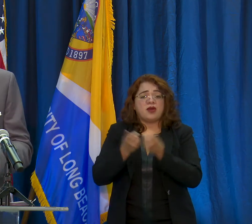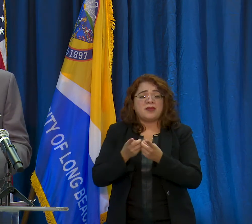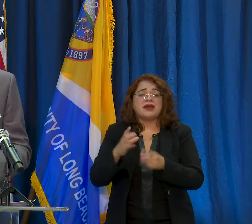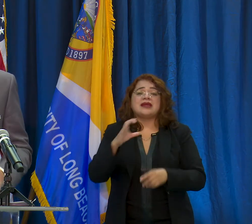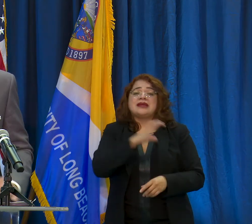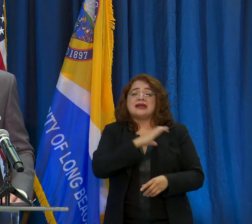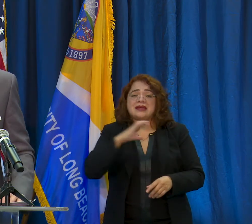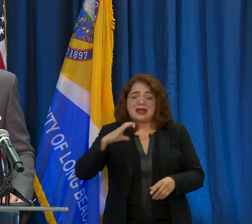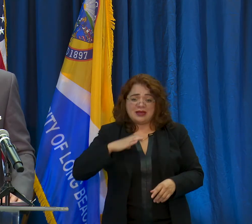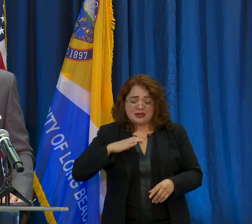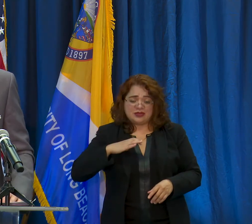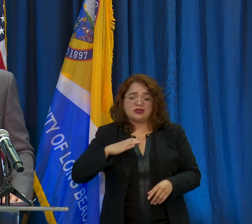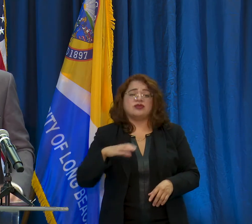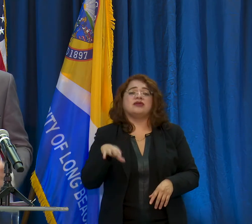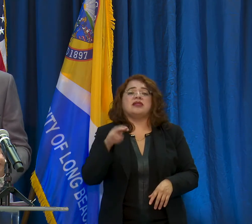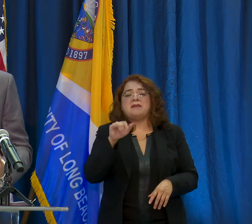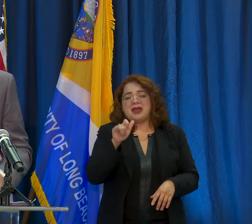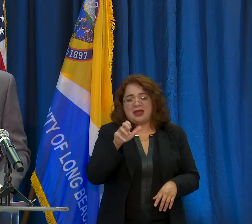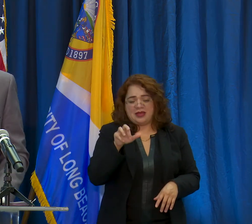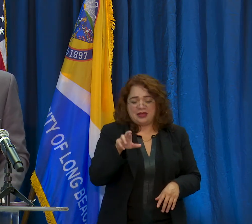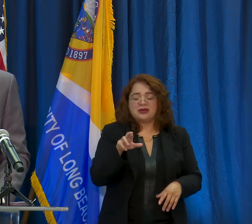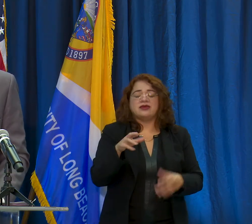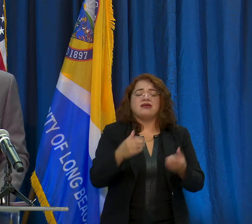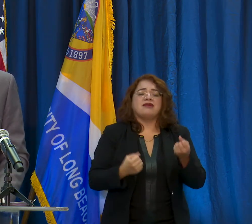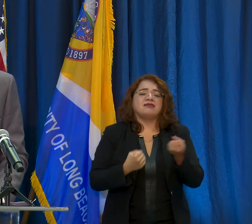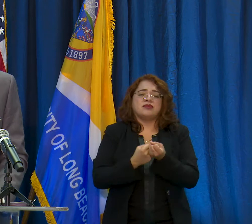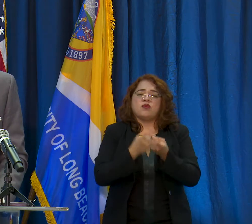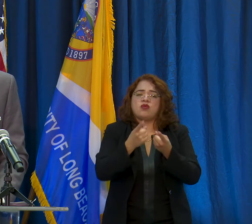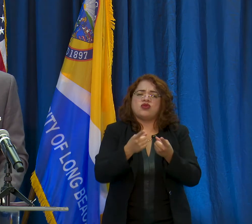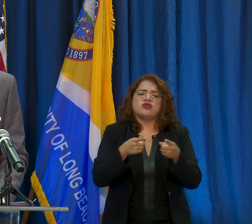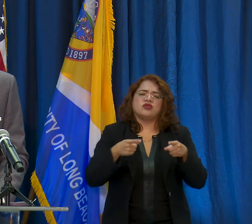to help you navigate these difficult times. You're not alone,